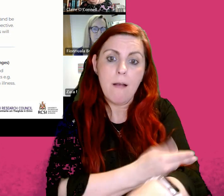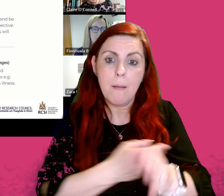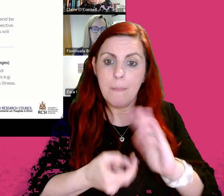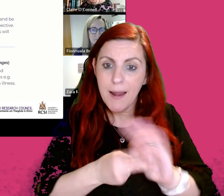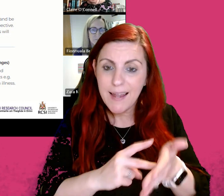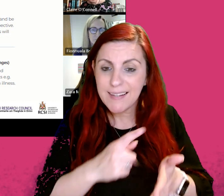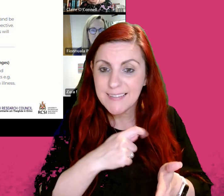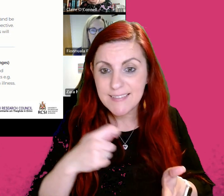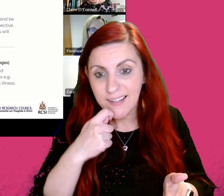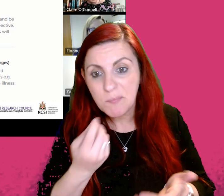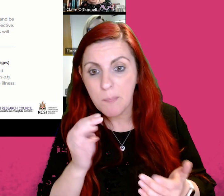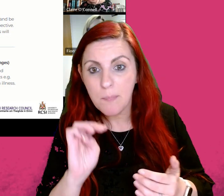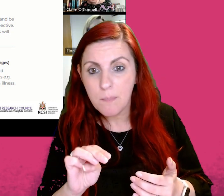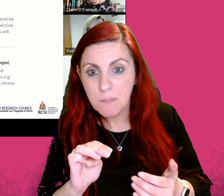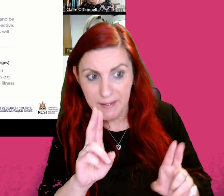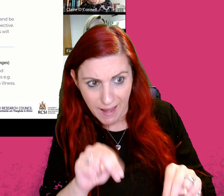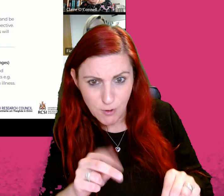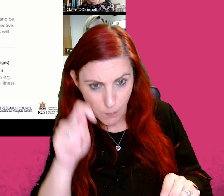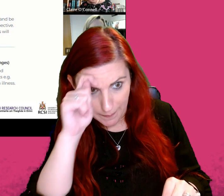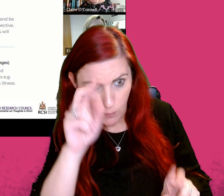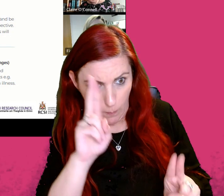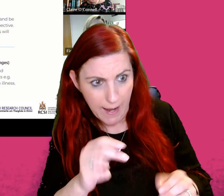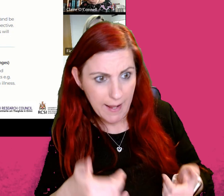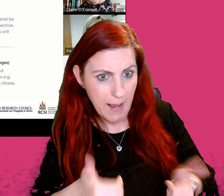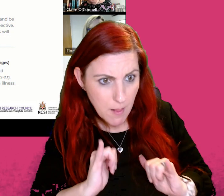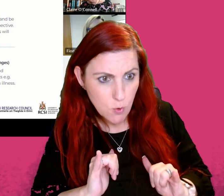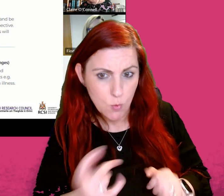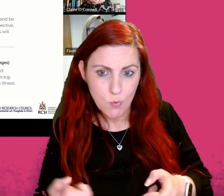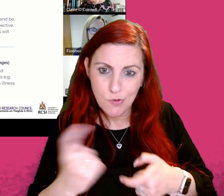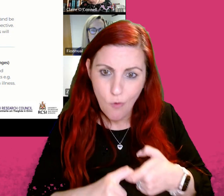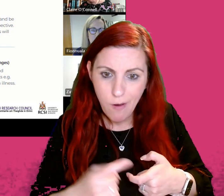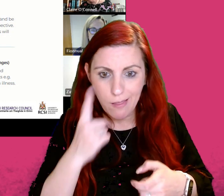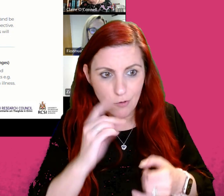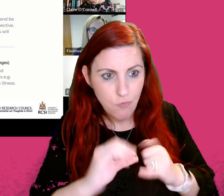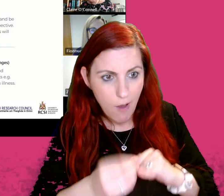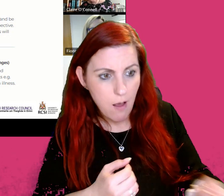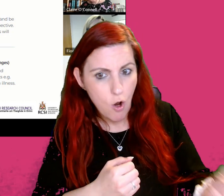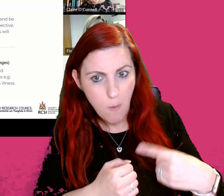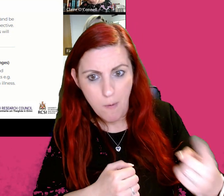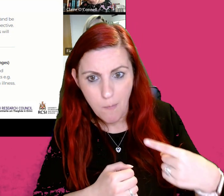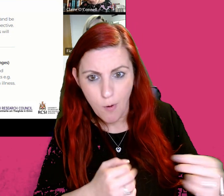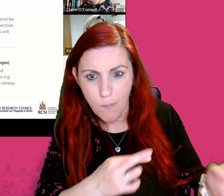could do um you know making sure that you reduce as many barriers as you can to participation at